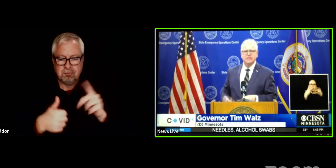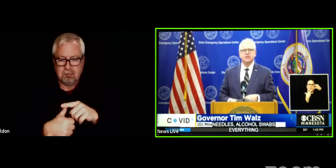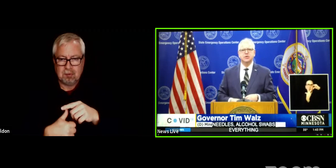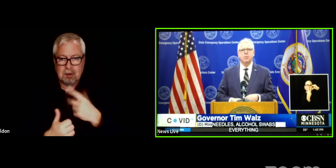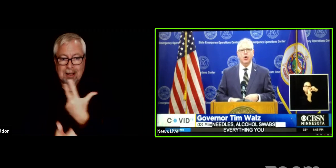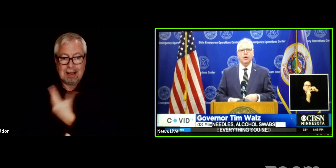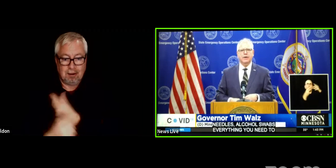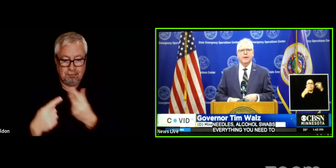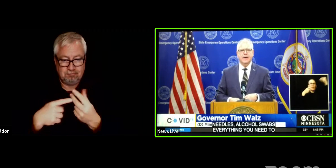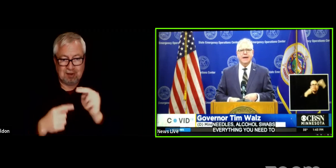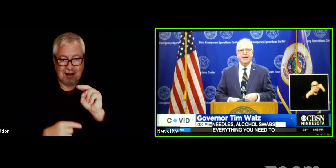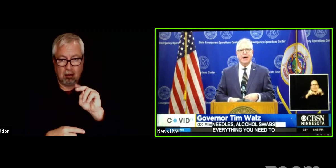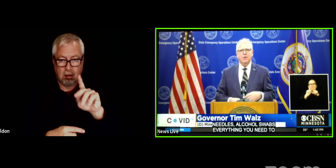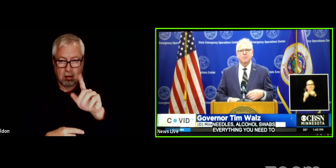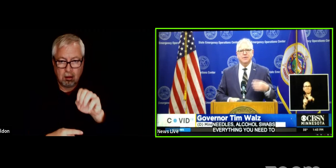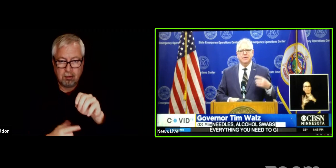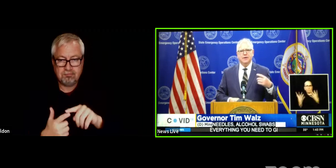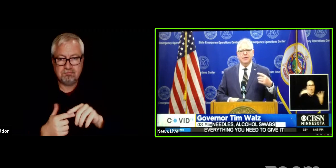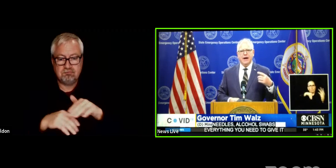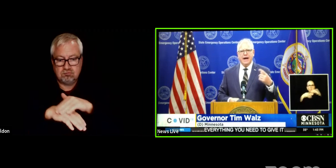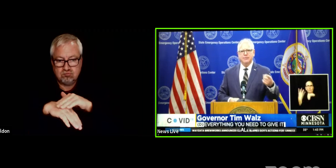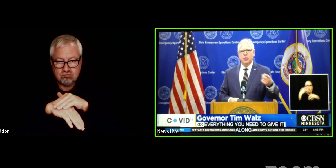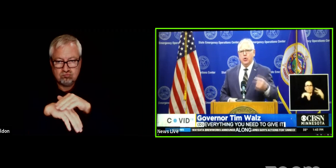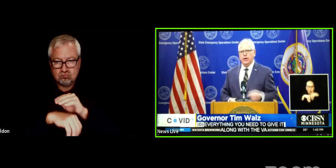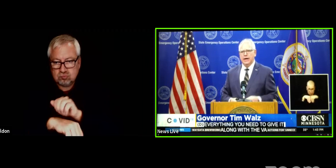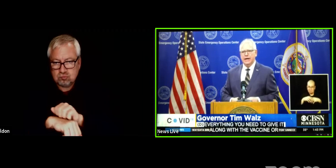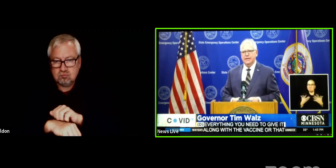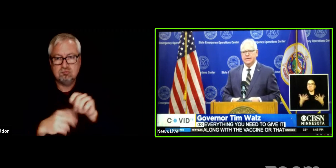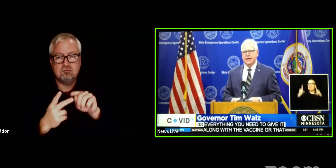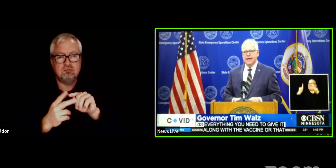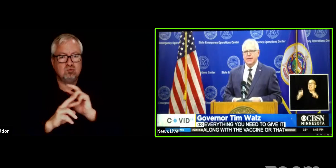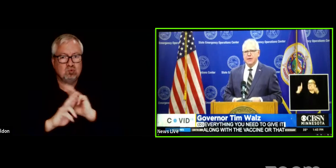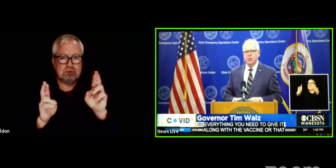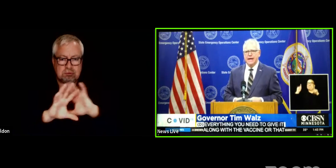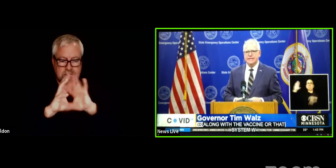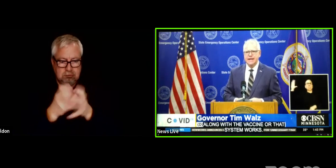THAT SYSTEM WORKED. NOW, I'VE TOLD, AGAIN, THEY WILL NOT SAY